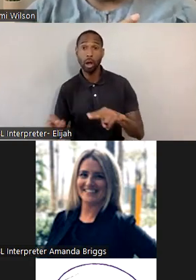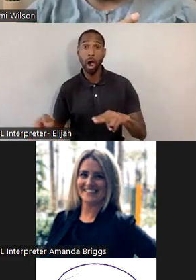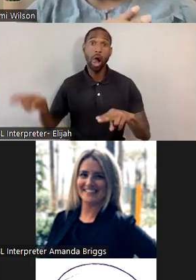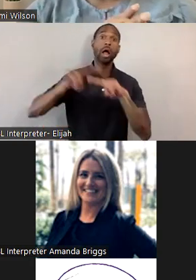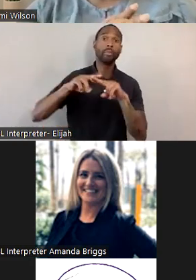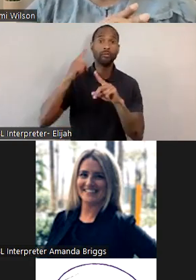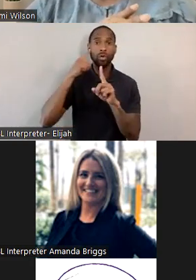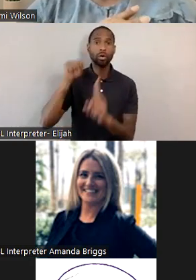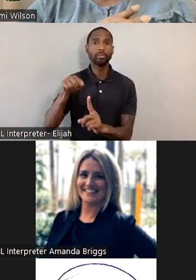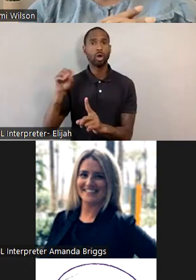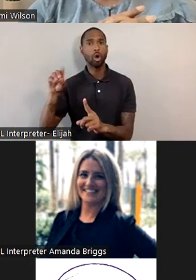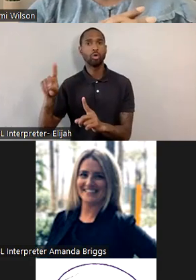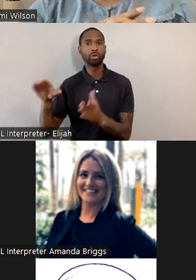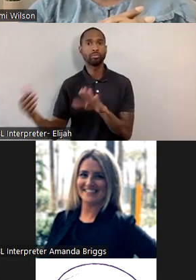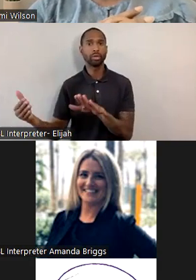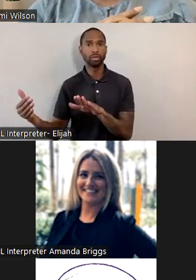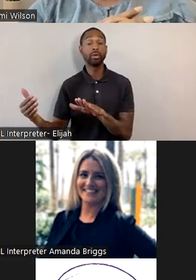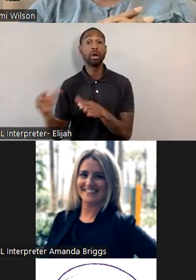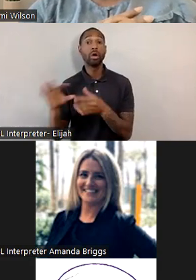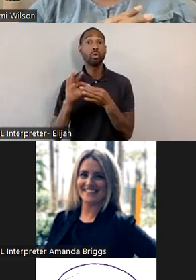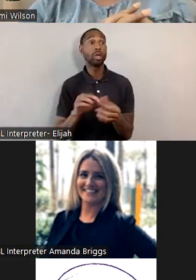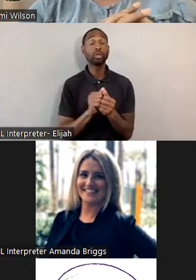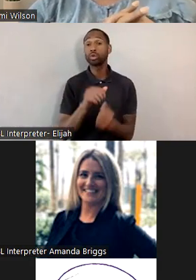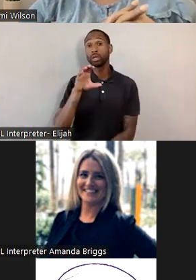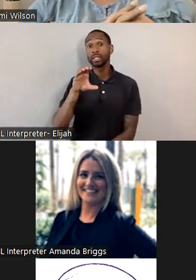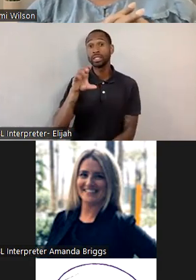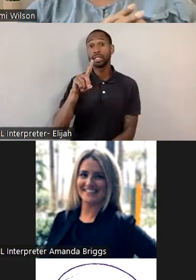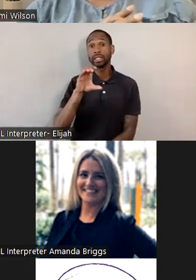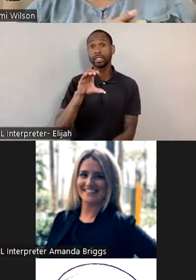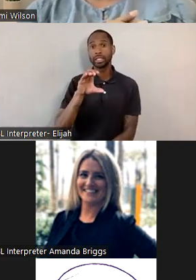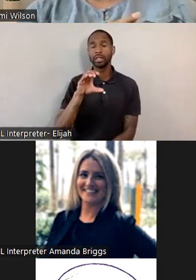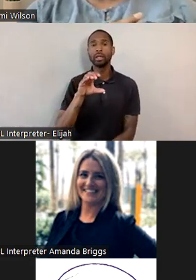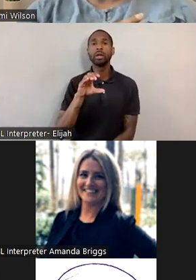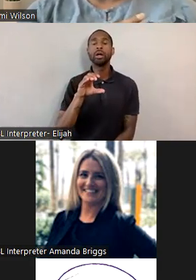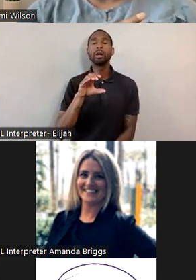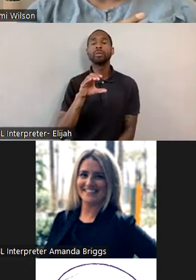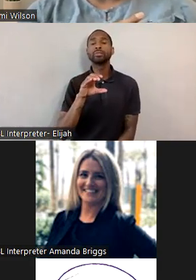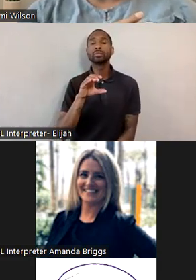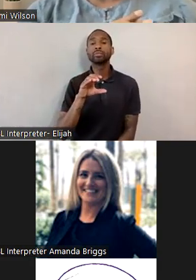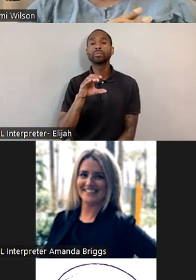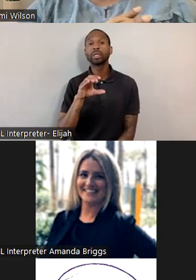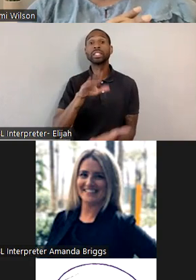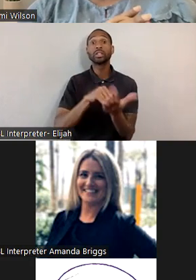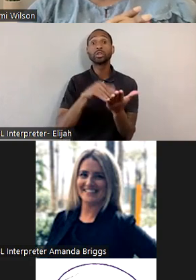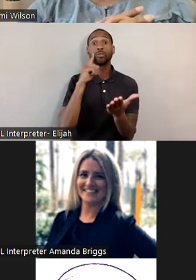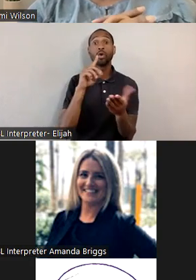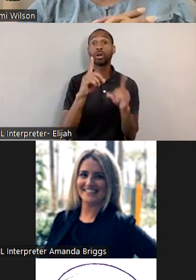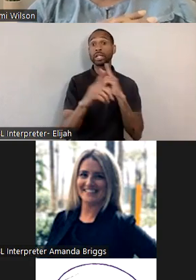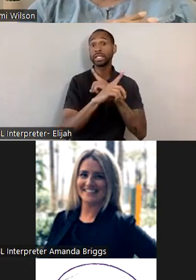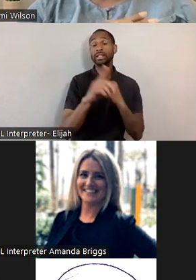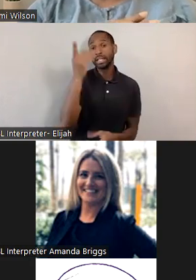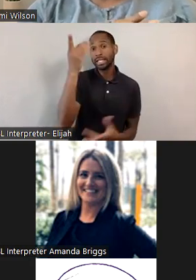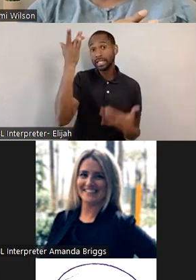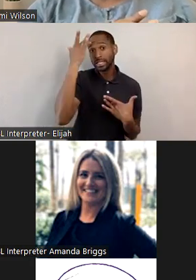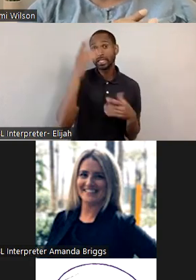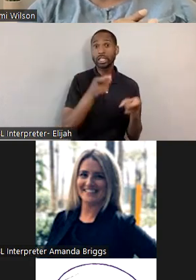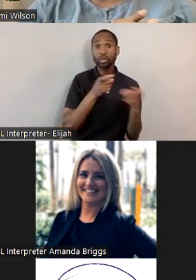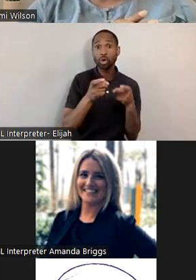According to the CDC, more than 50,000 people died from synthetic opioid related